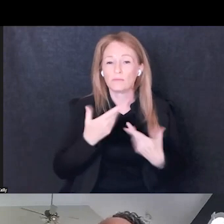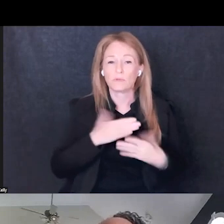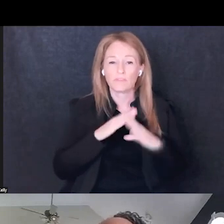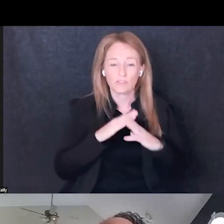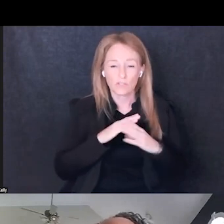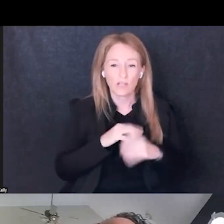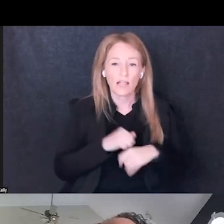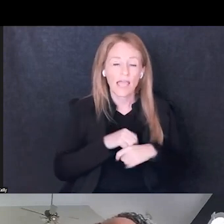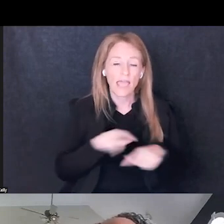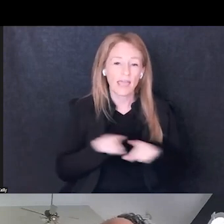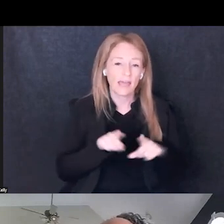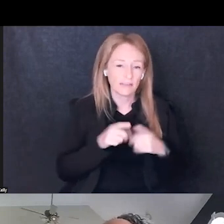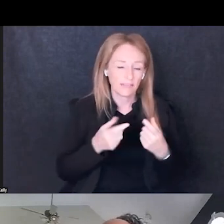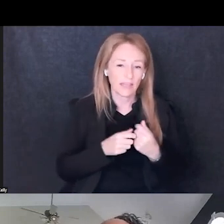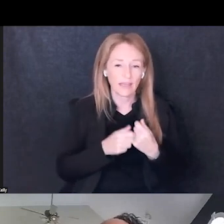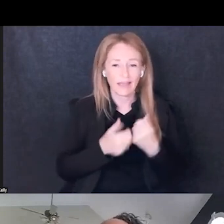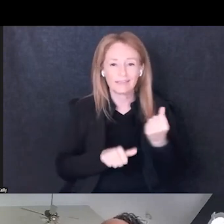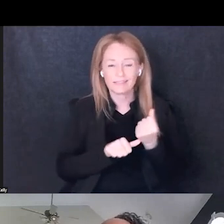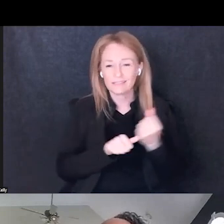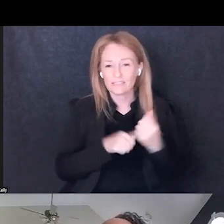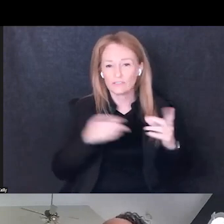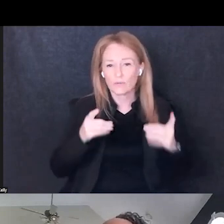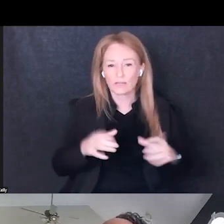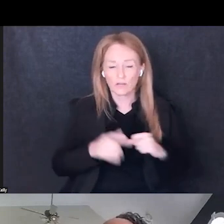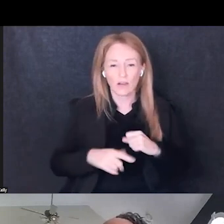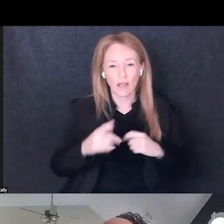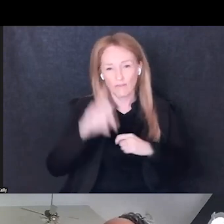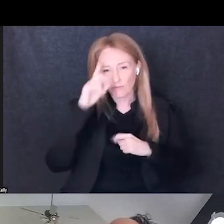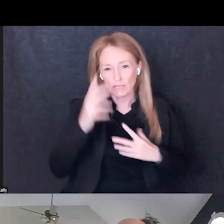ADULT MENTAL HEALTH, I HAD OVERSIGHT OF THOSE SERVICES.